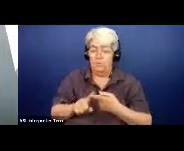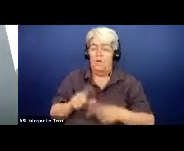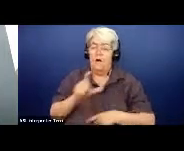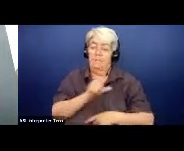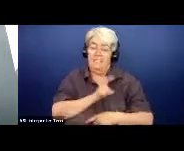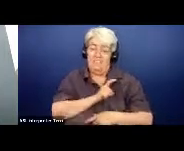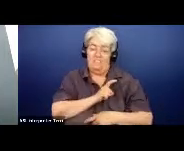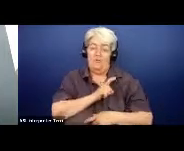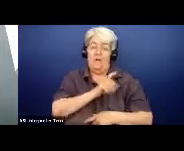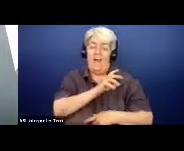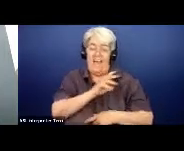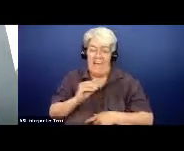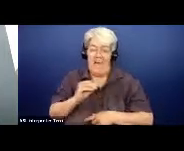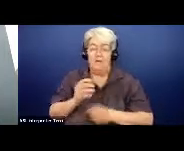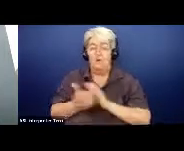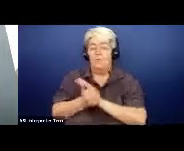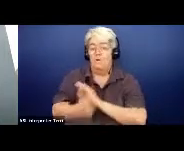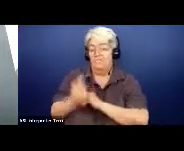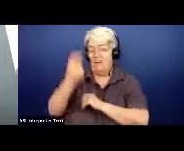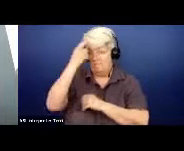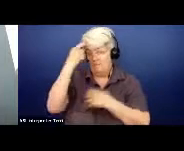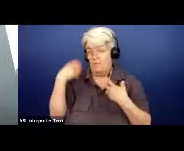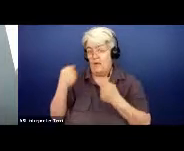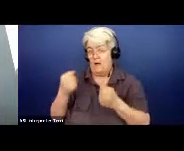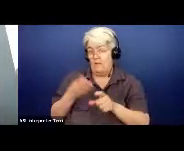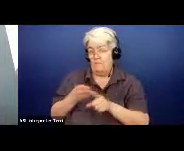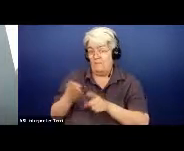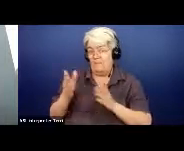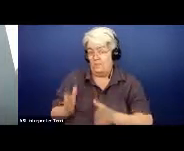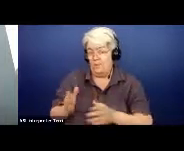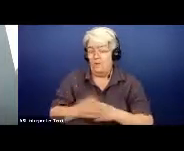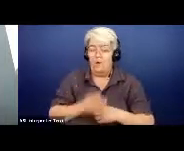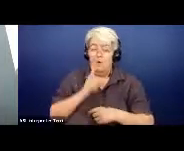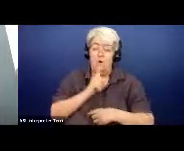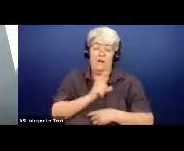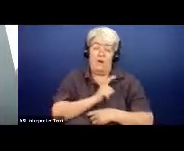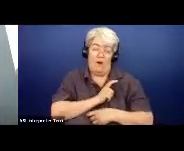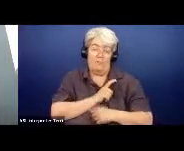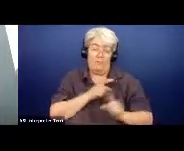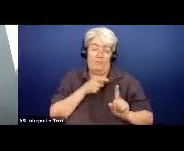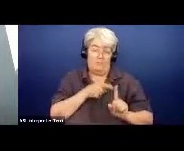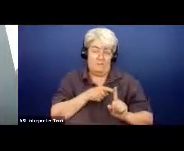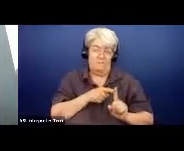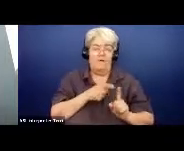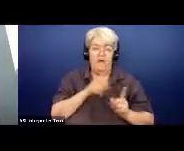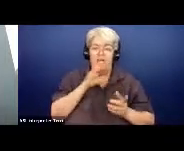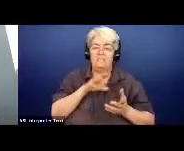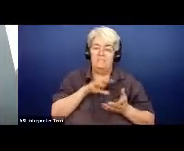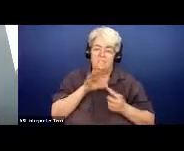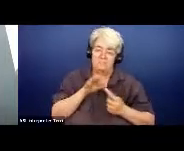and qualified mental health professional or officer who has been trained on mental health